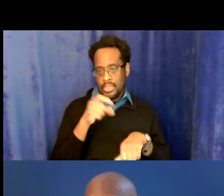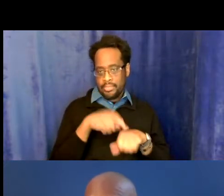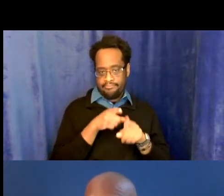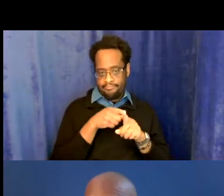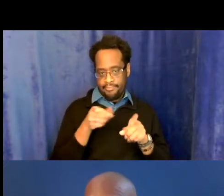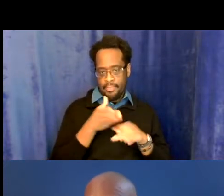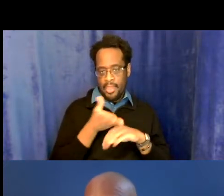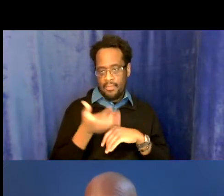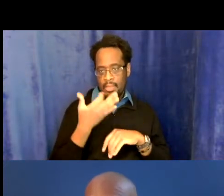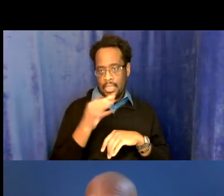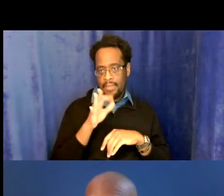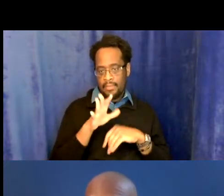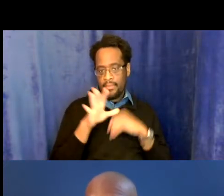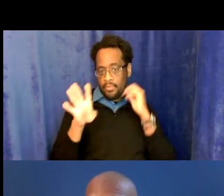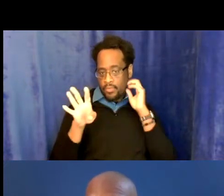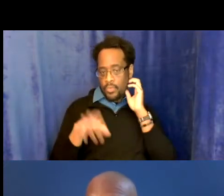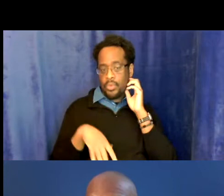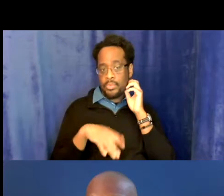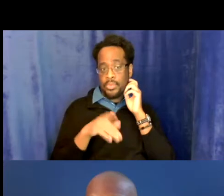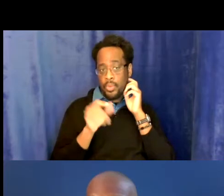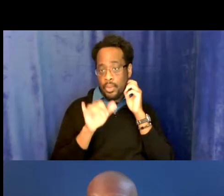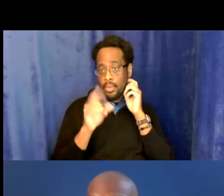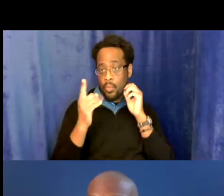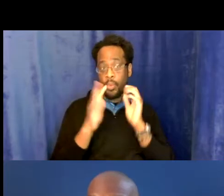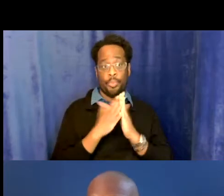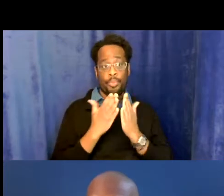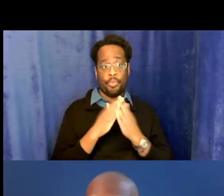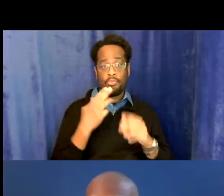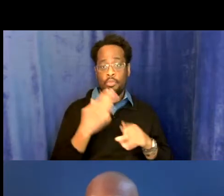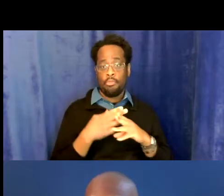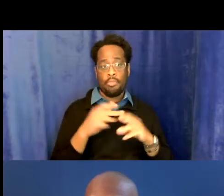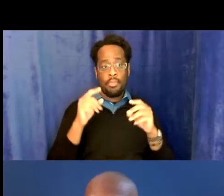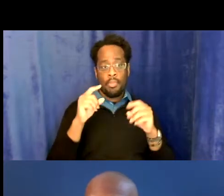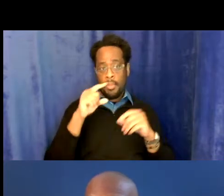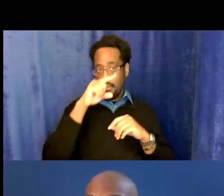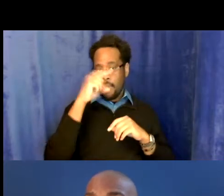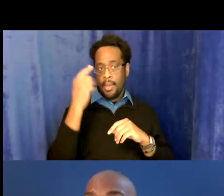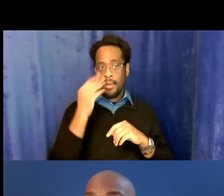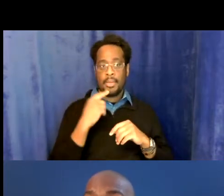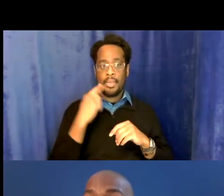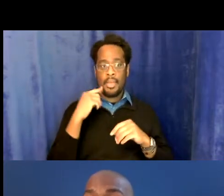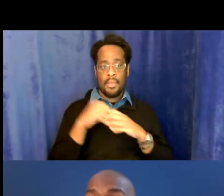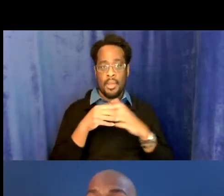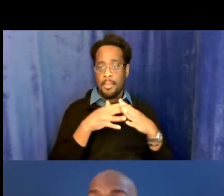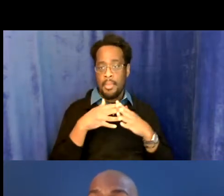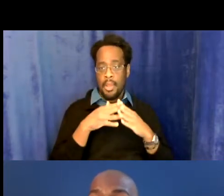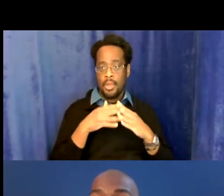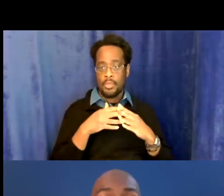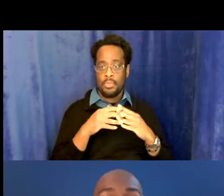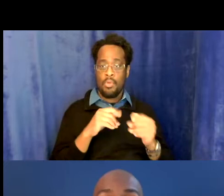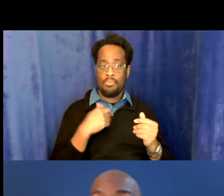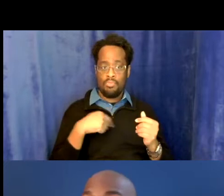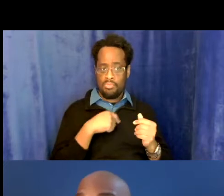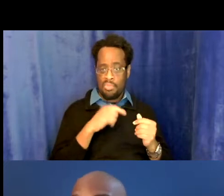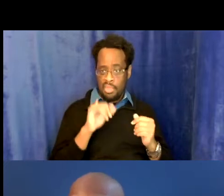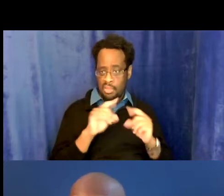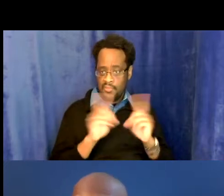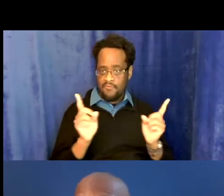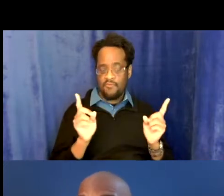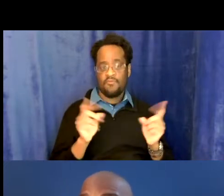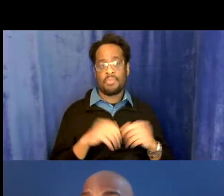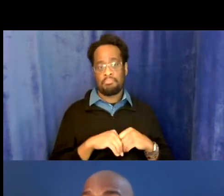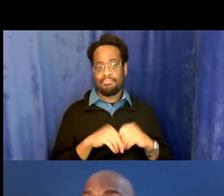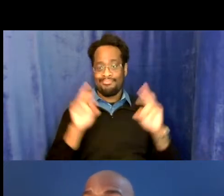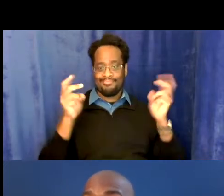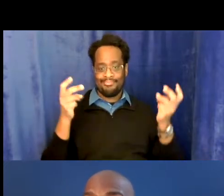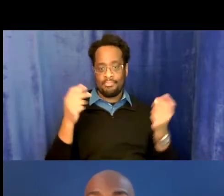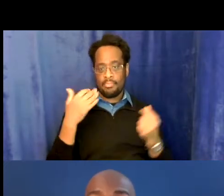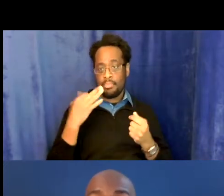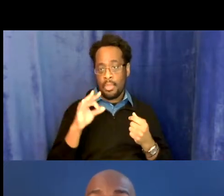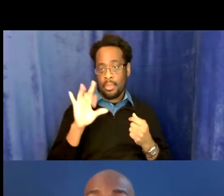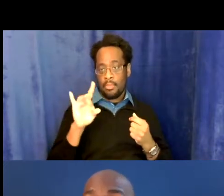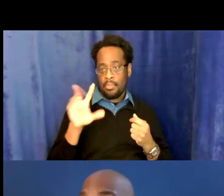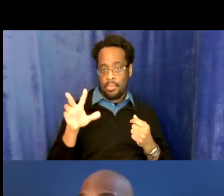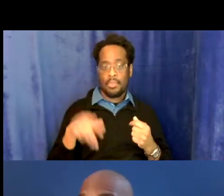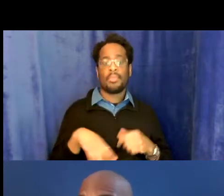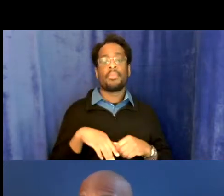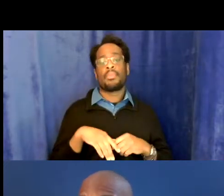During this time after 1964 and the 20th century in a book called Black and Deaf in America: Are We Really That Different